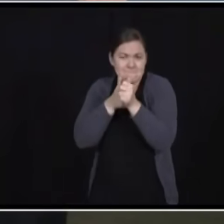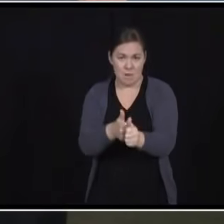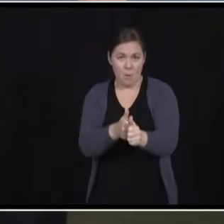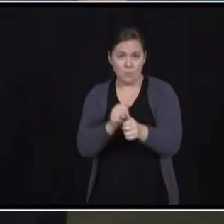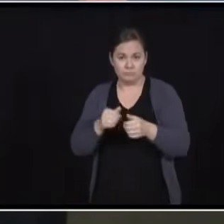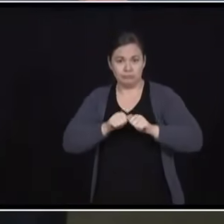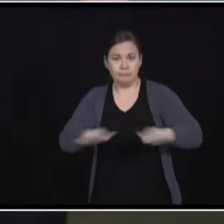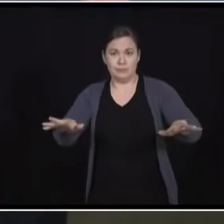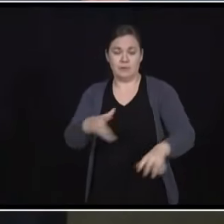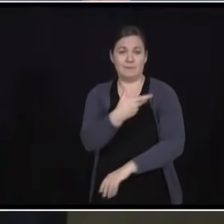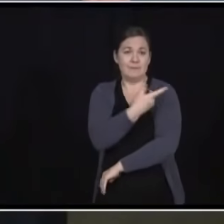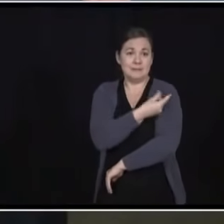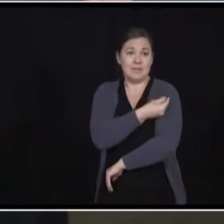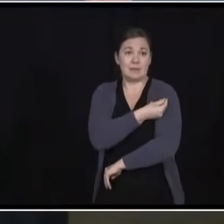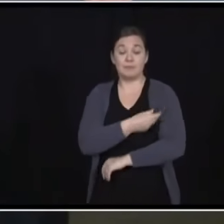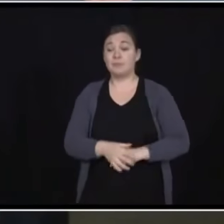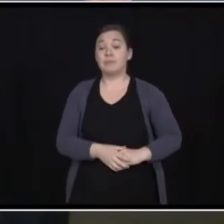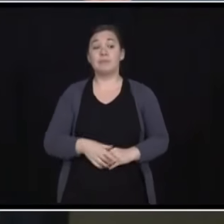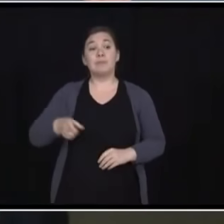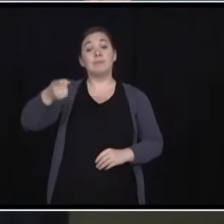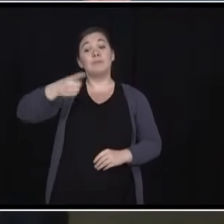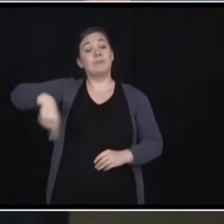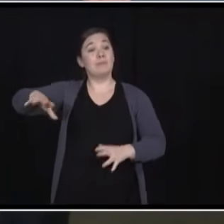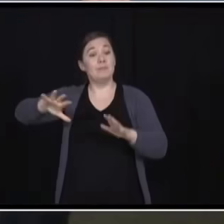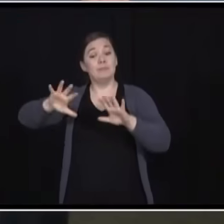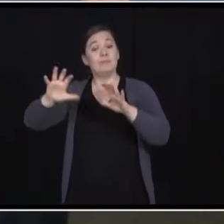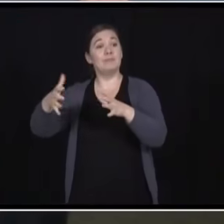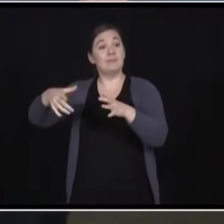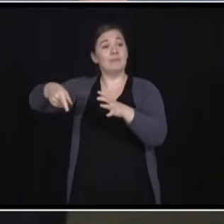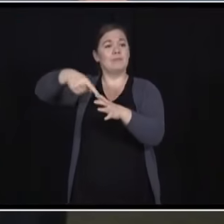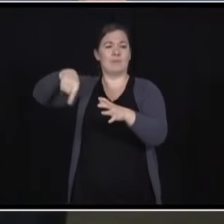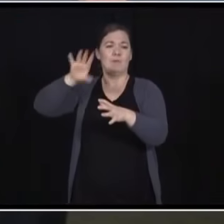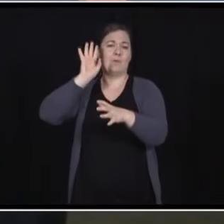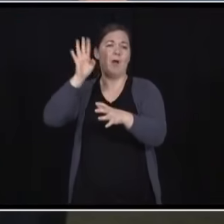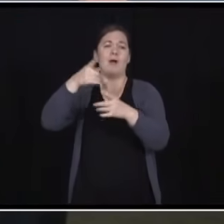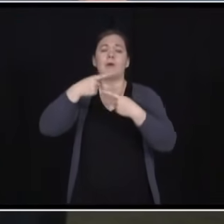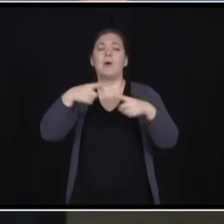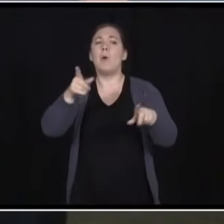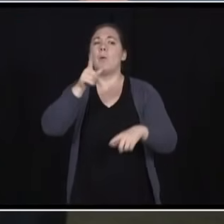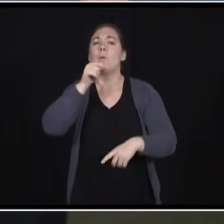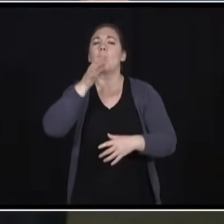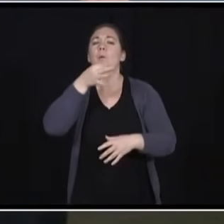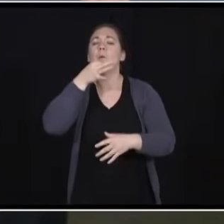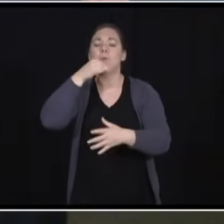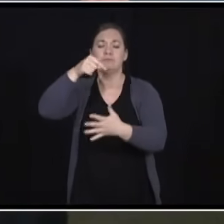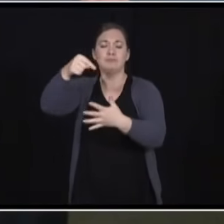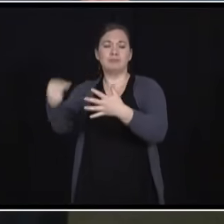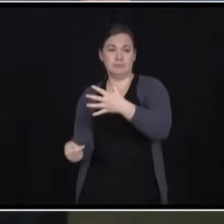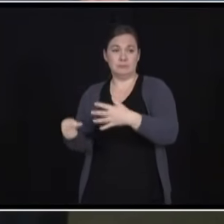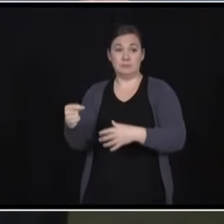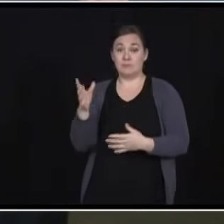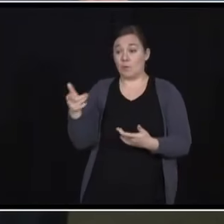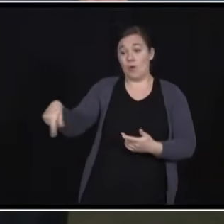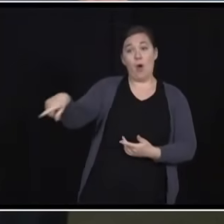Together with Gen. Hilliard, they will be responsible for the day-to-day assignments and insuring the task force fulfils its mandate.